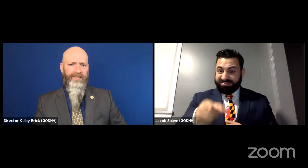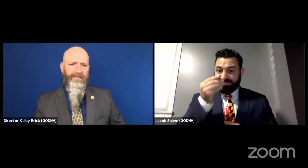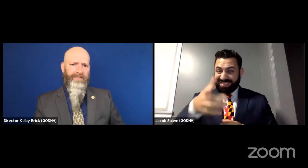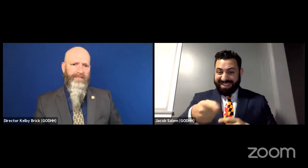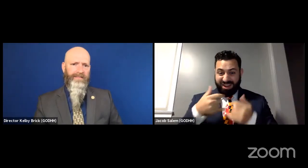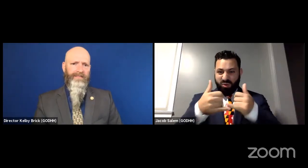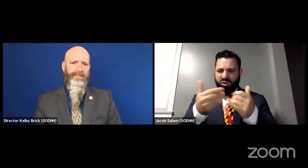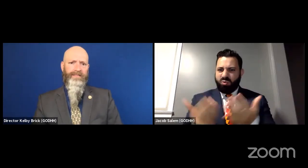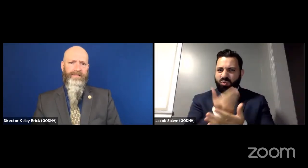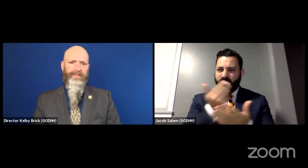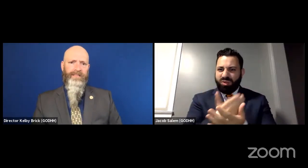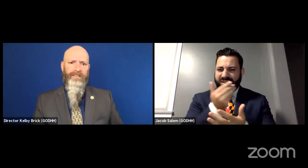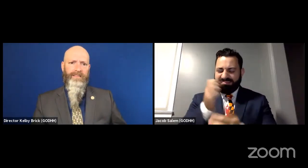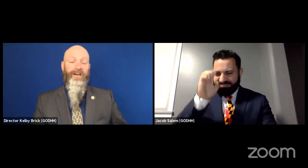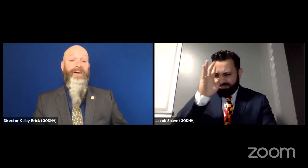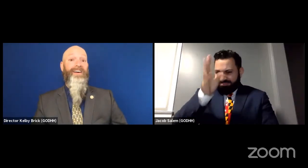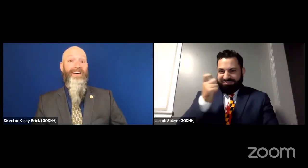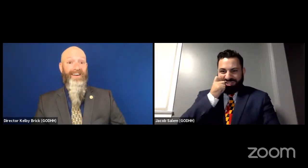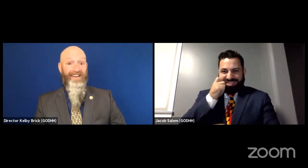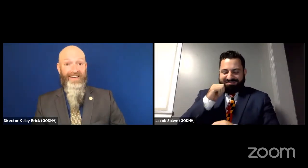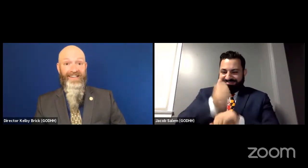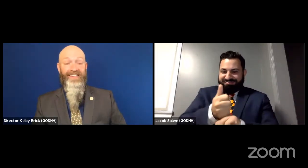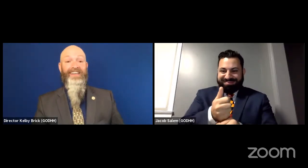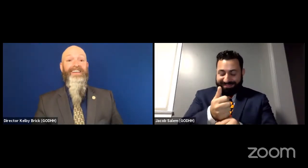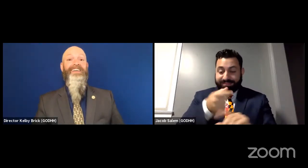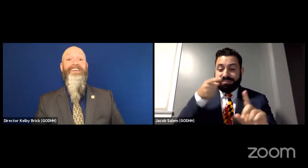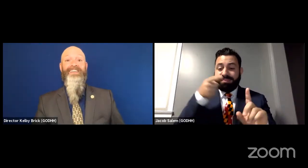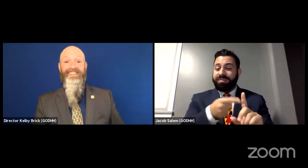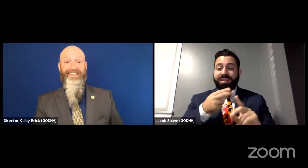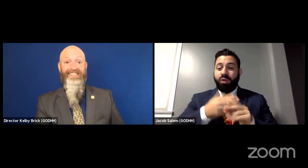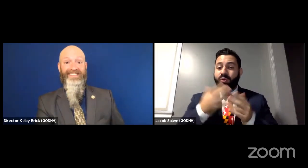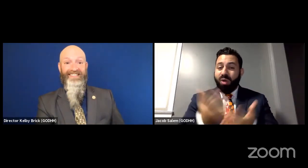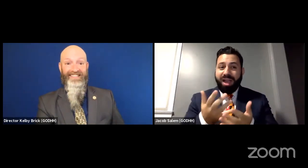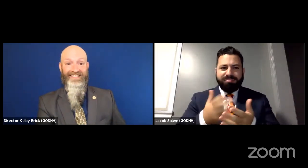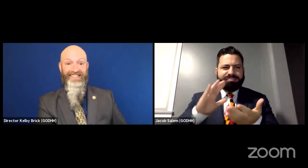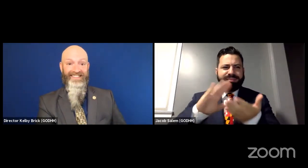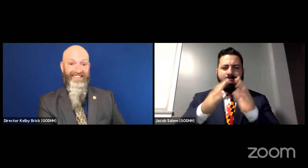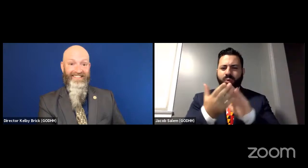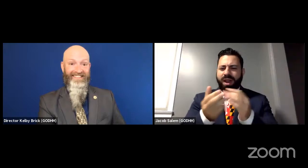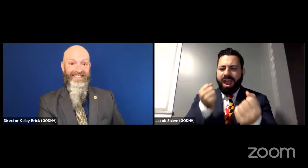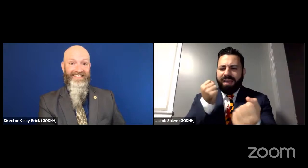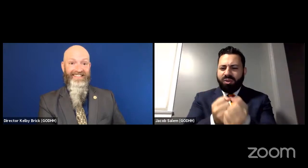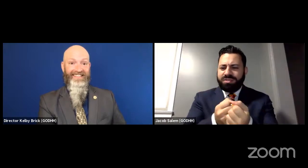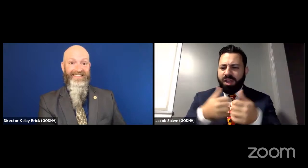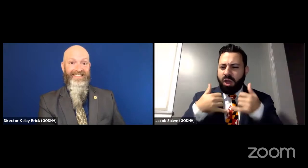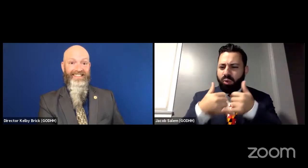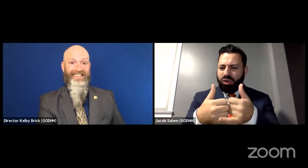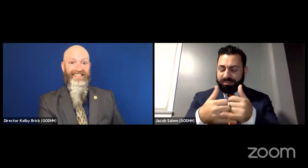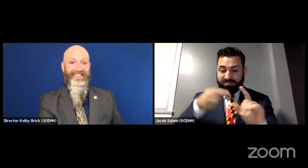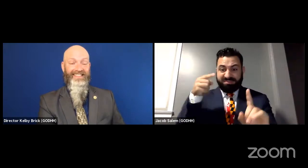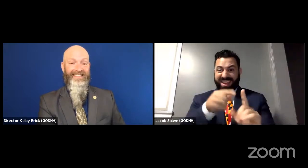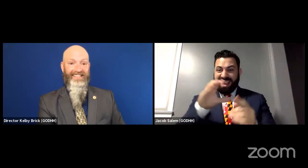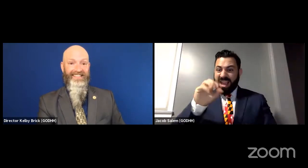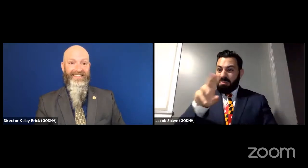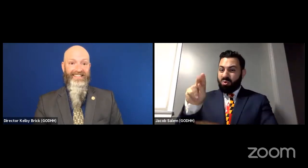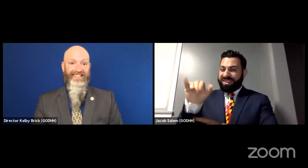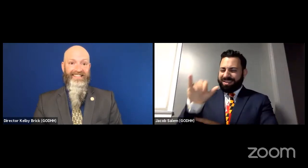Well, let's see. The next awardee is a very innovative person, community activism